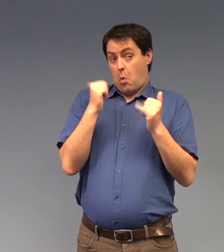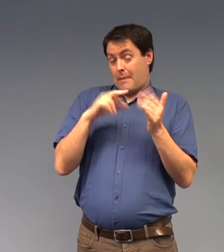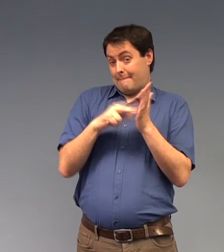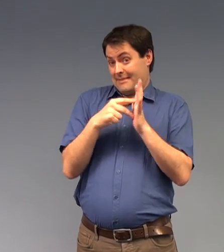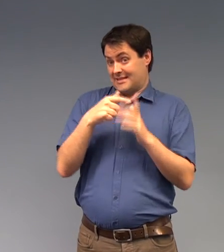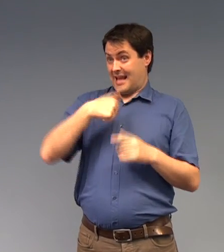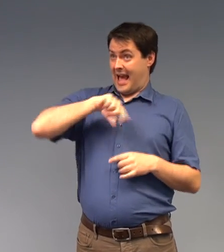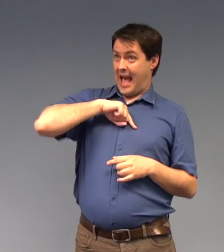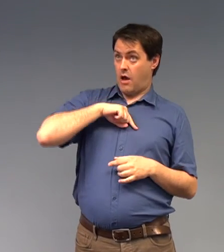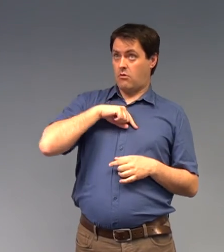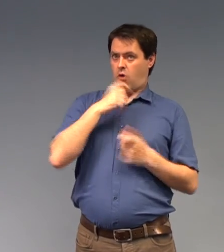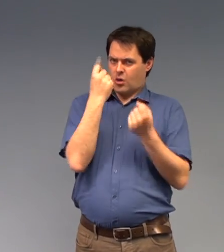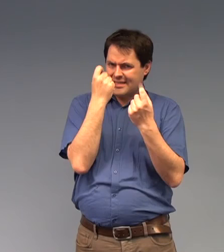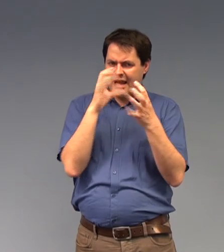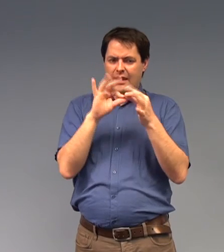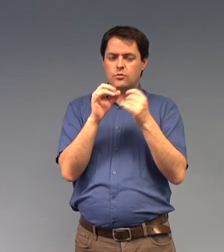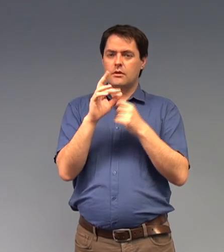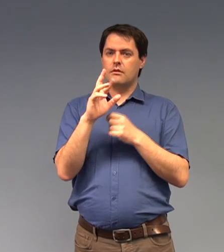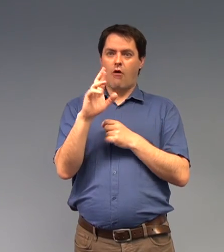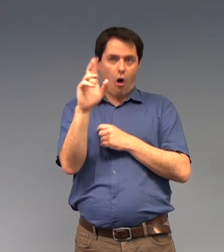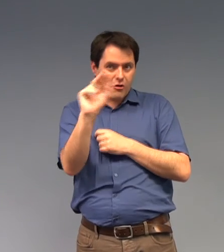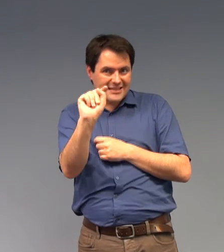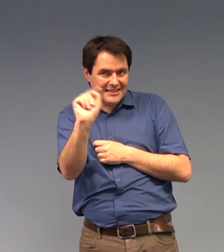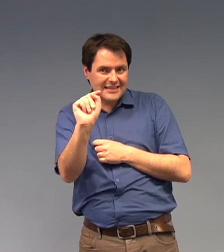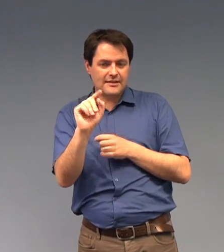and what expectation that may create within the community.